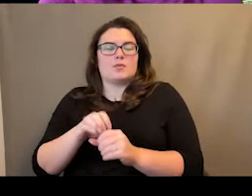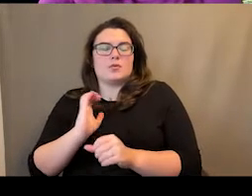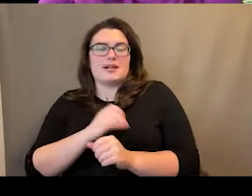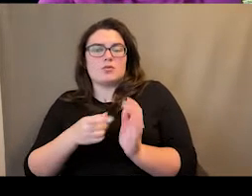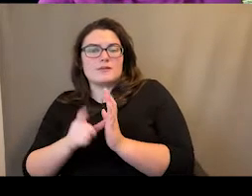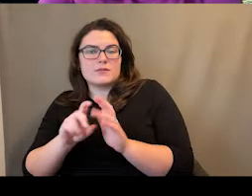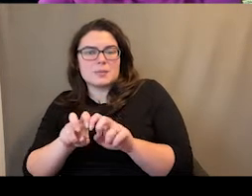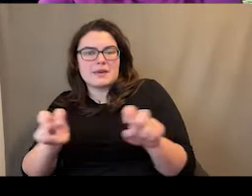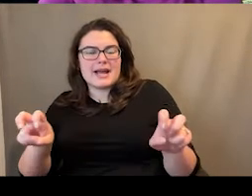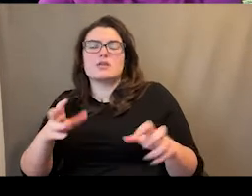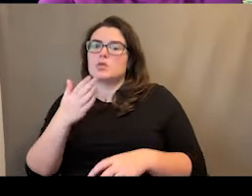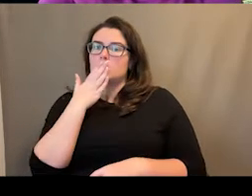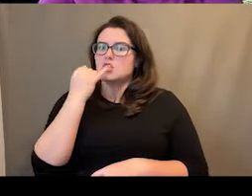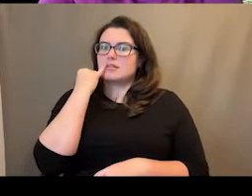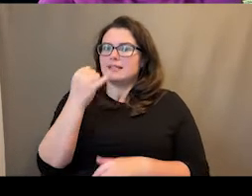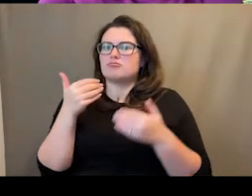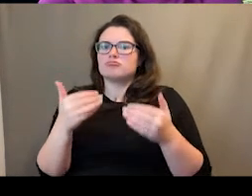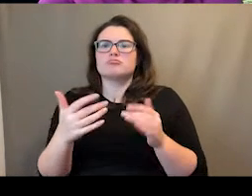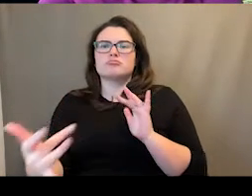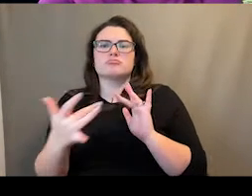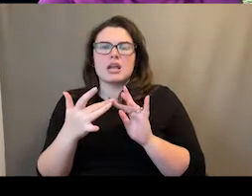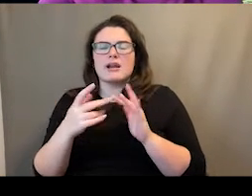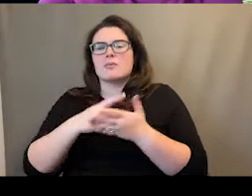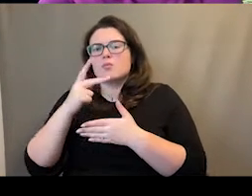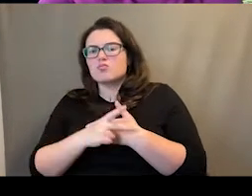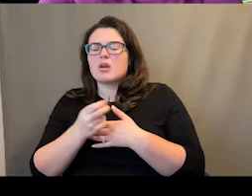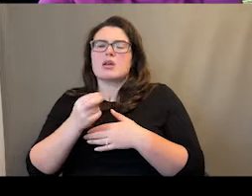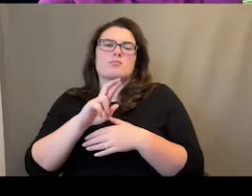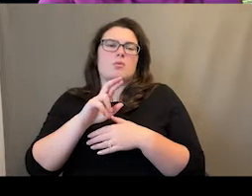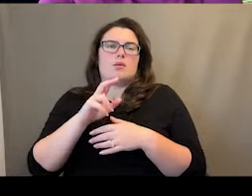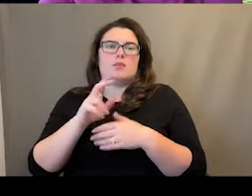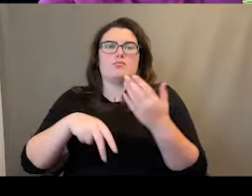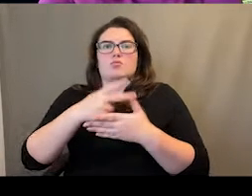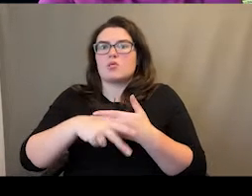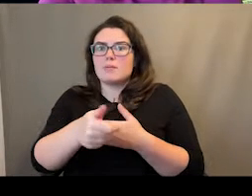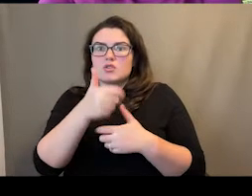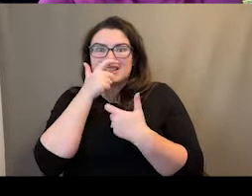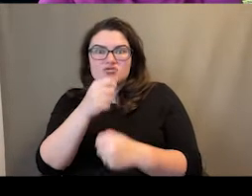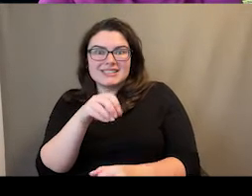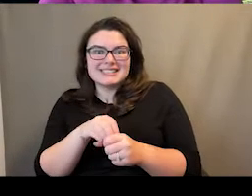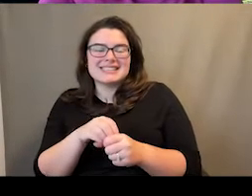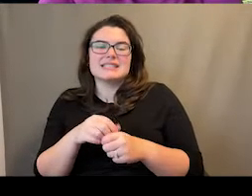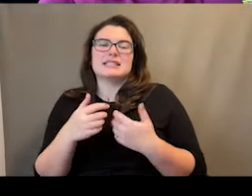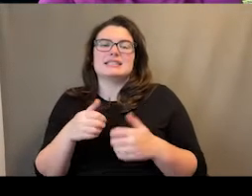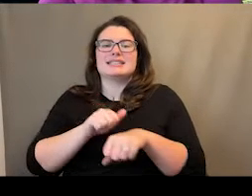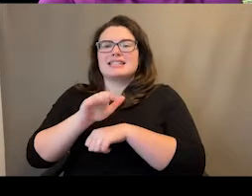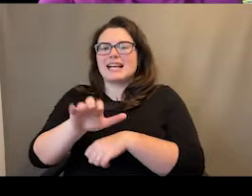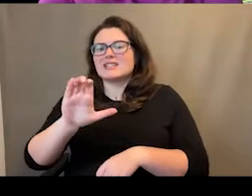it's a good idea to contact the program or programs that you're interested in, send your CV, have a conversation with the